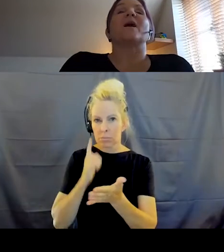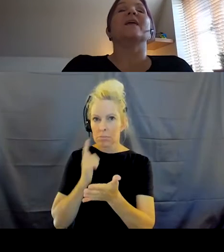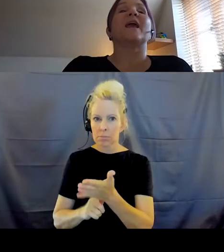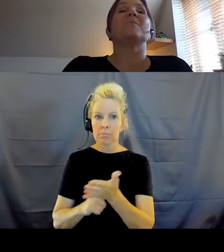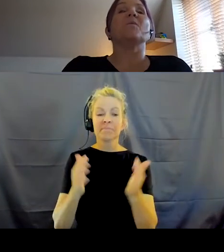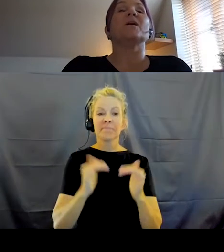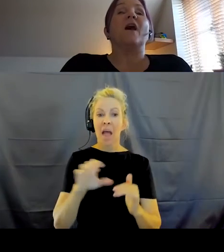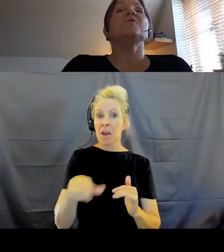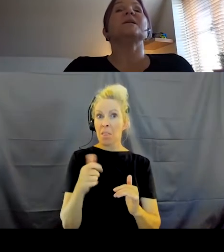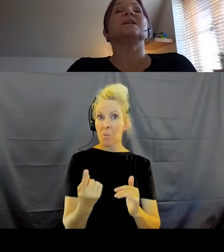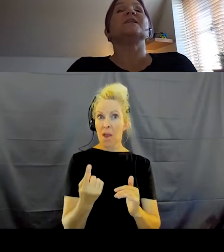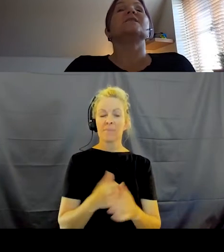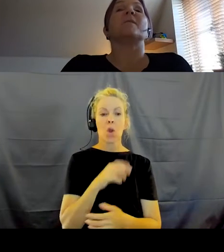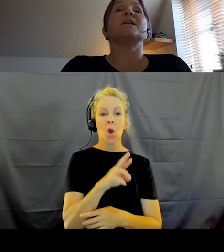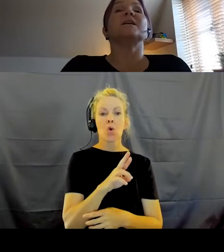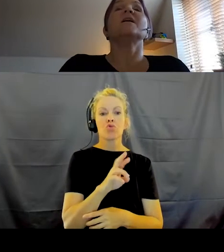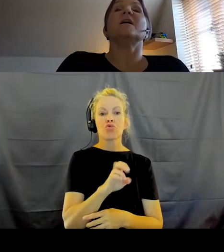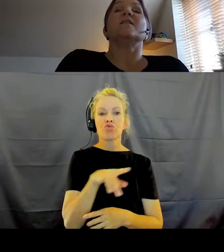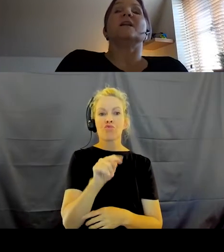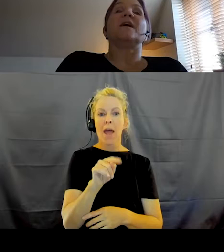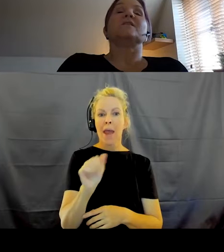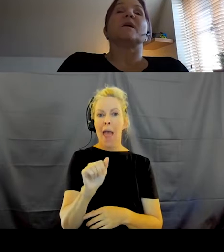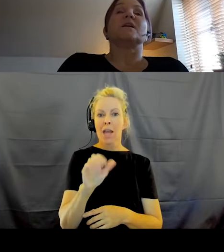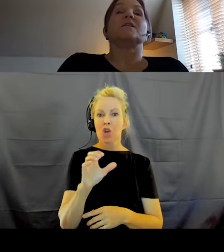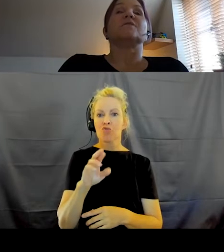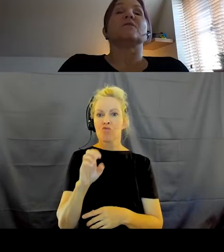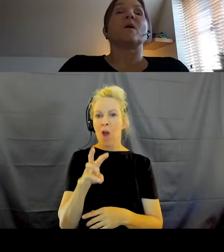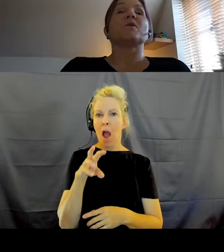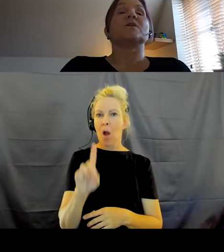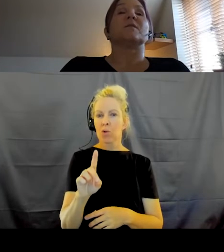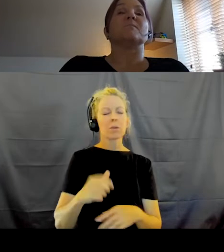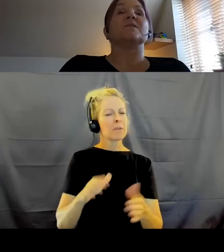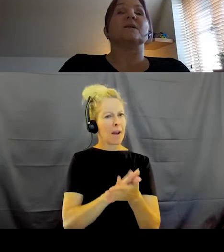where they came up with the same idea that let's make different web content bits and